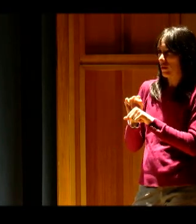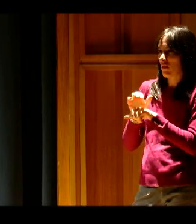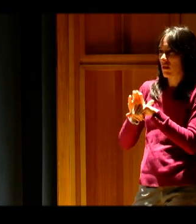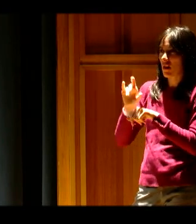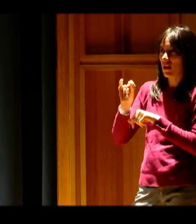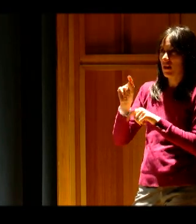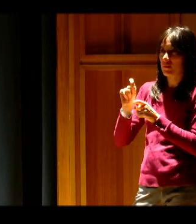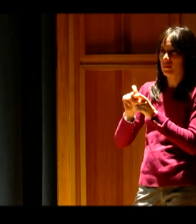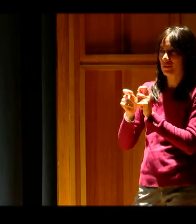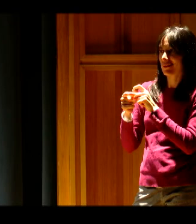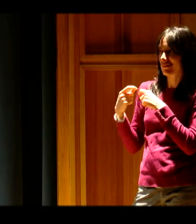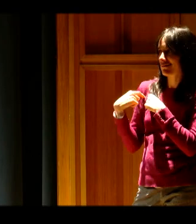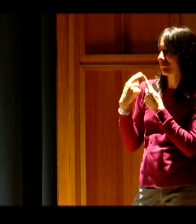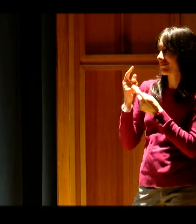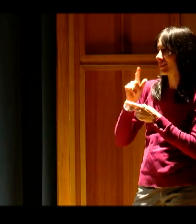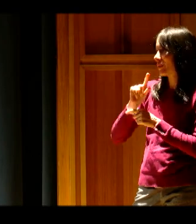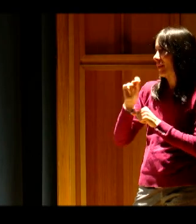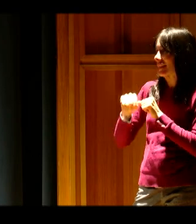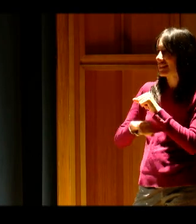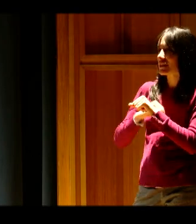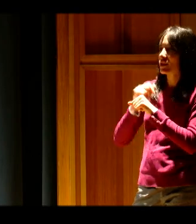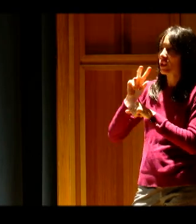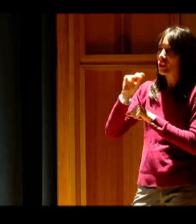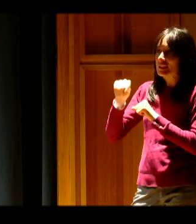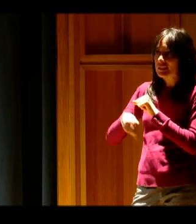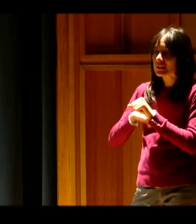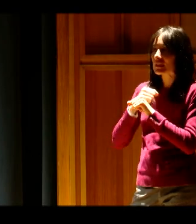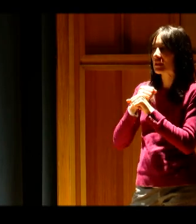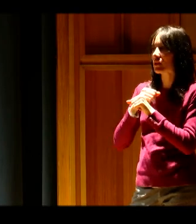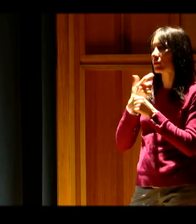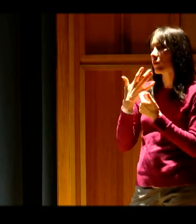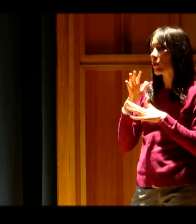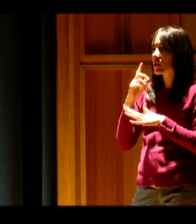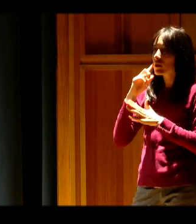I mean there's the fatigue Nicole talked about that we've heard about climate change for so long.